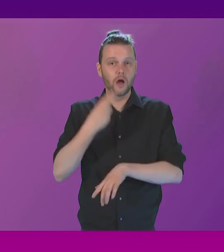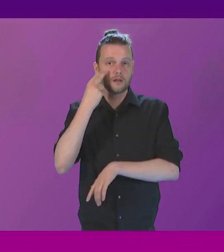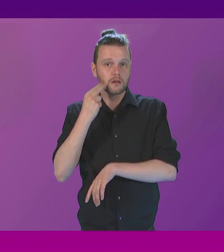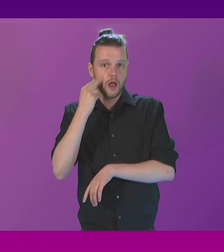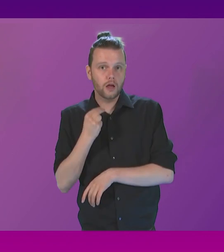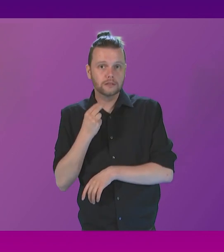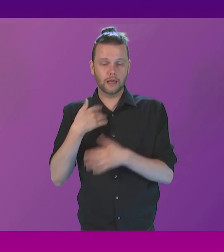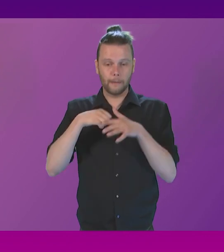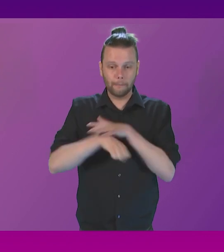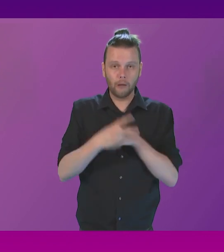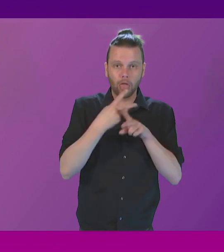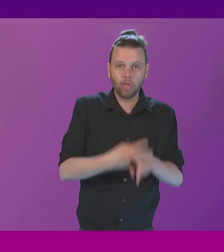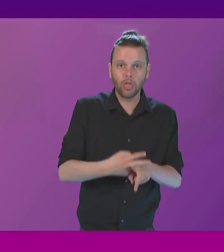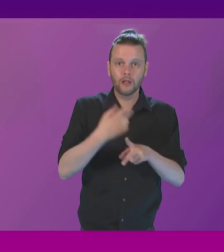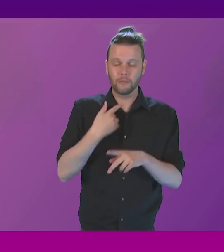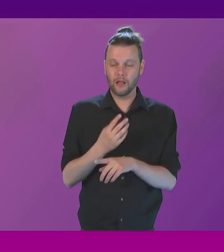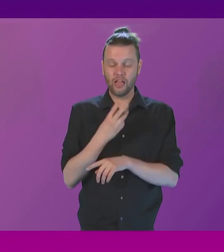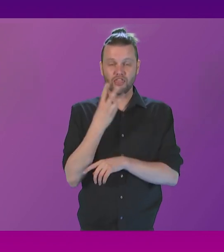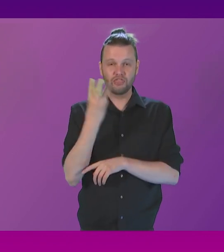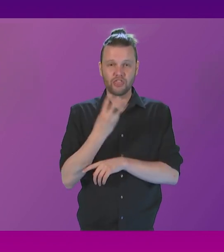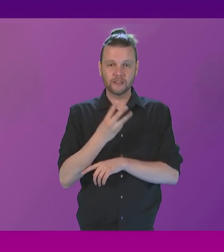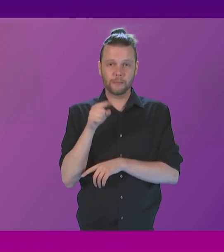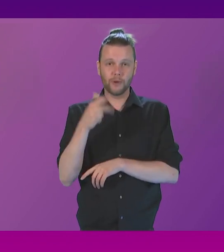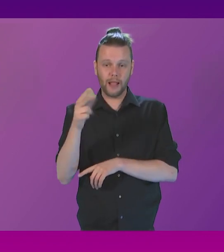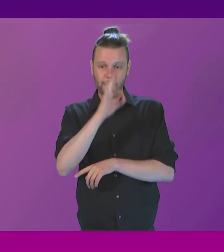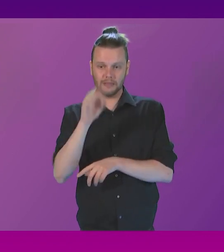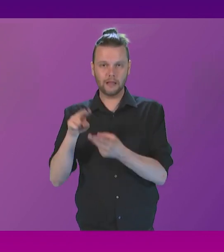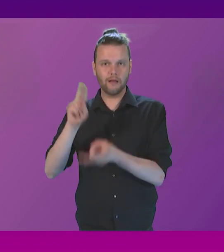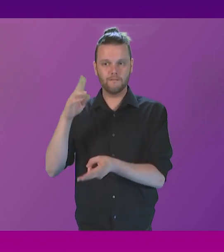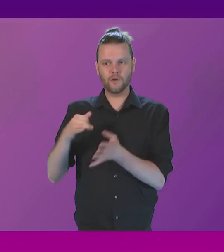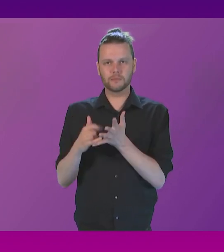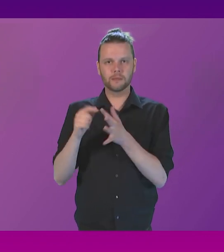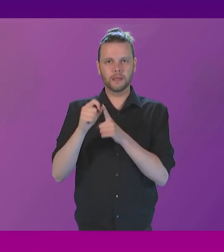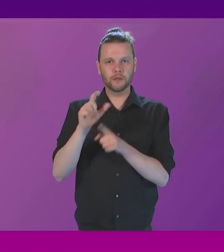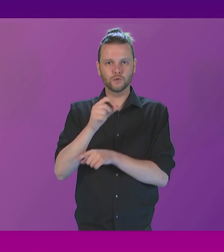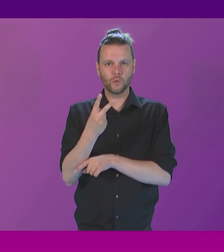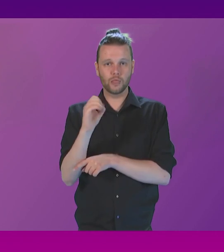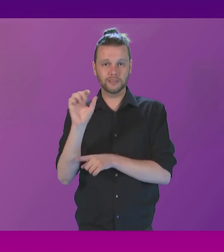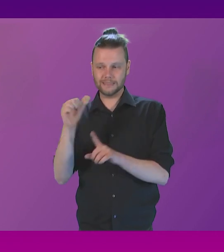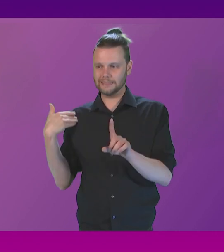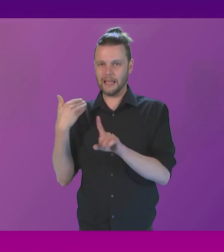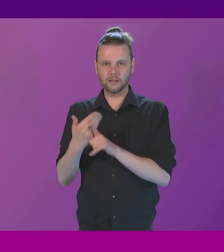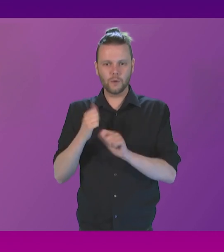midwifery staffing is up by 13.8 per cent since September 2006. We have a good record on staffing,